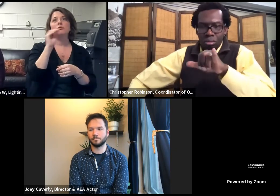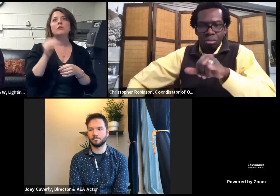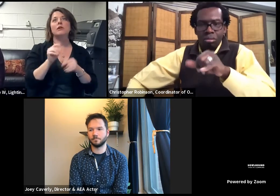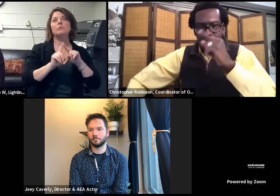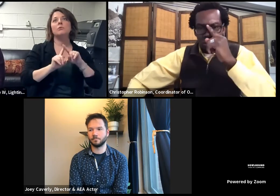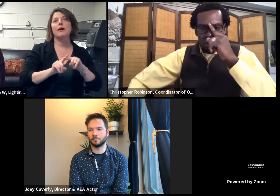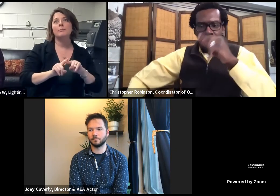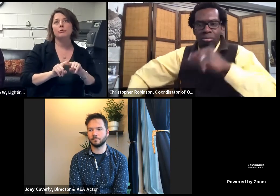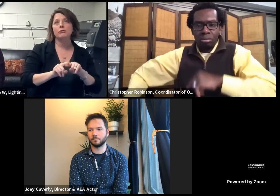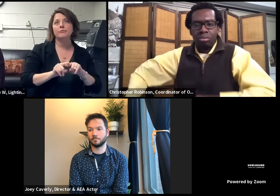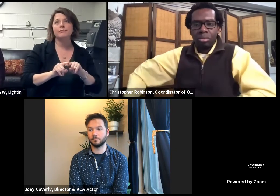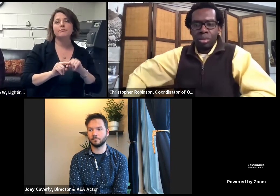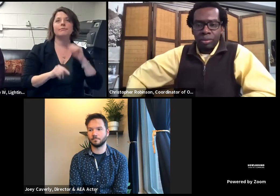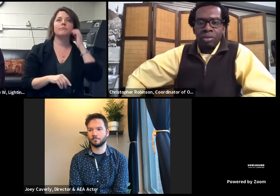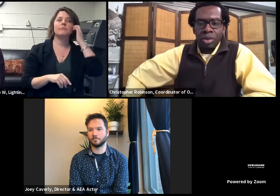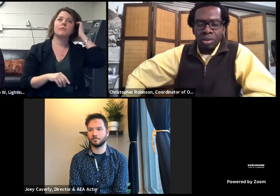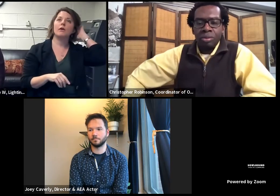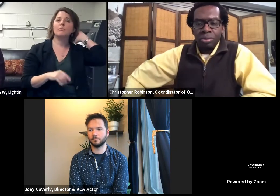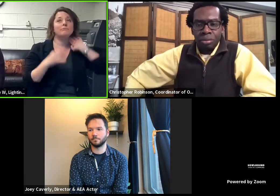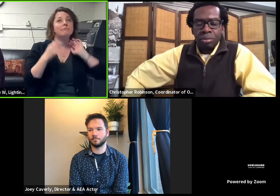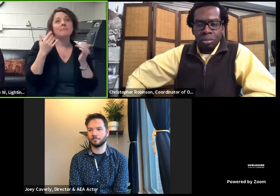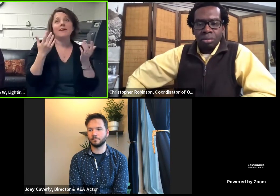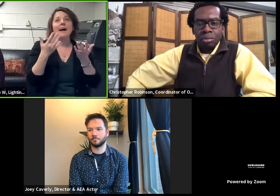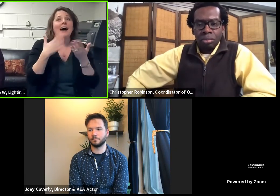so it's not like 100% reliable.